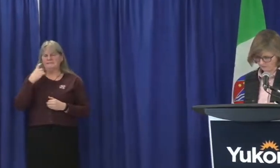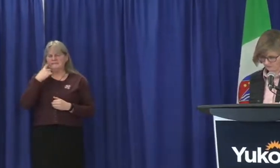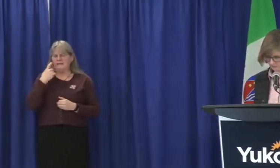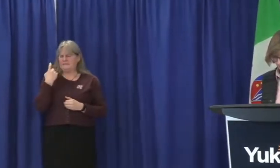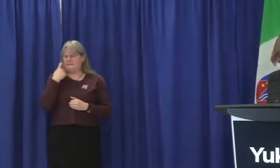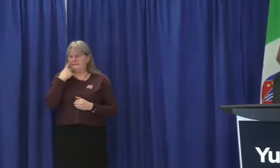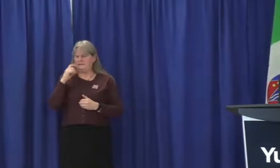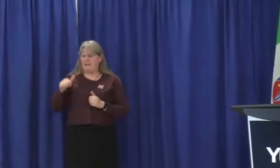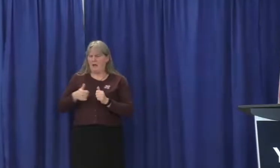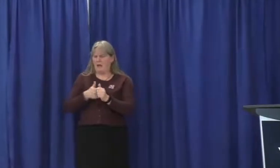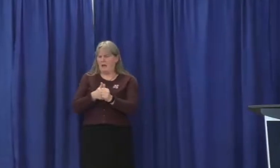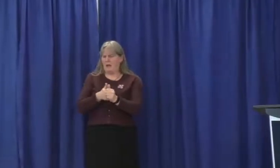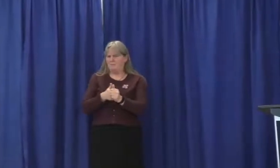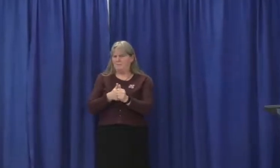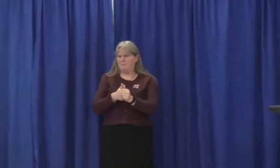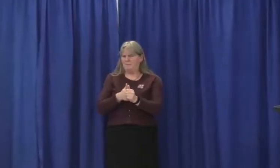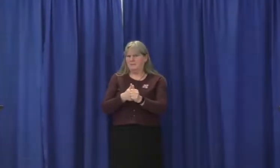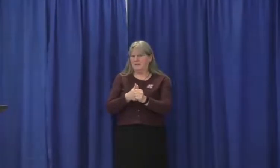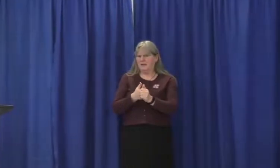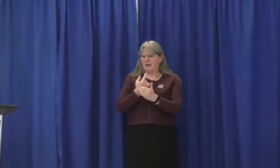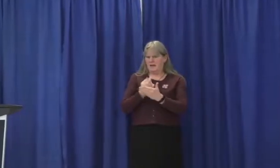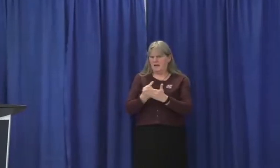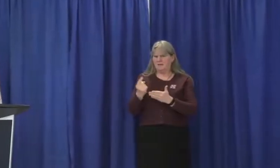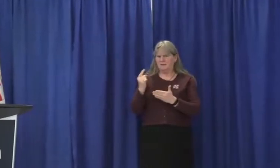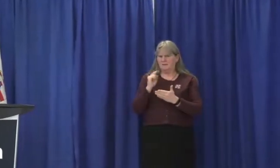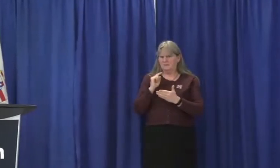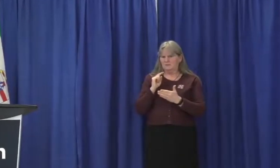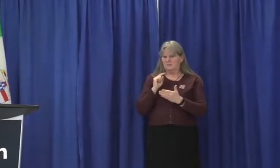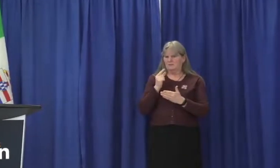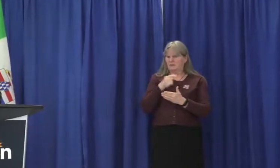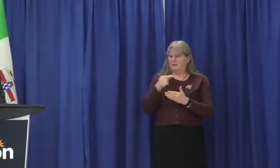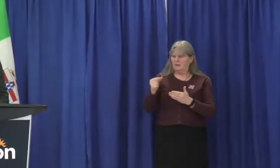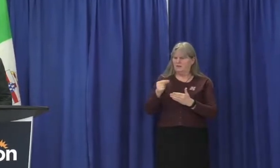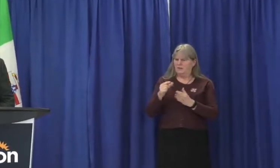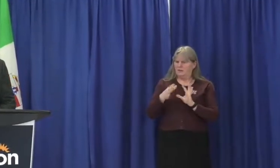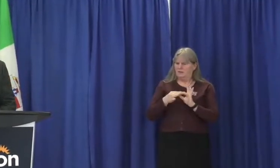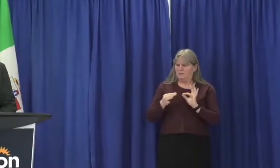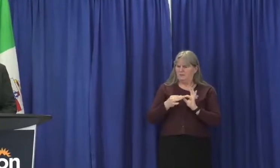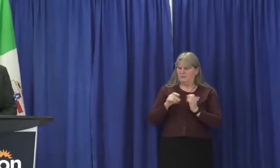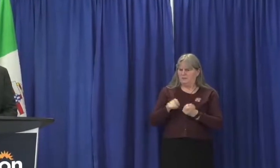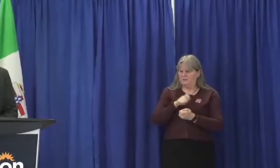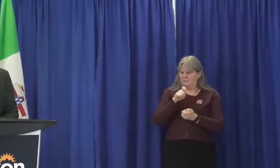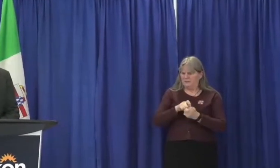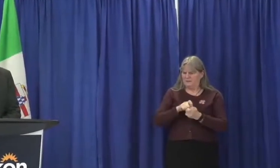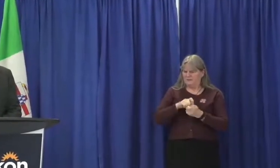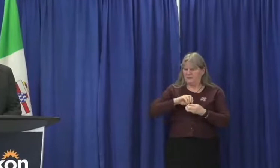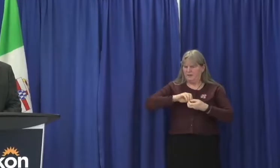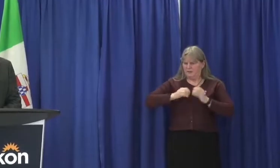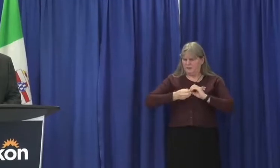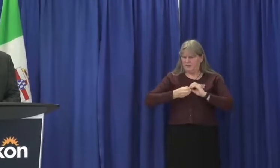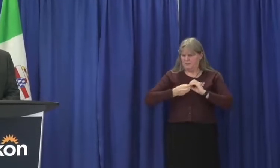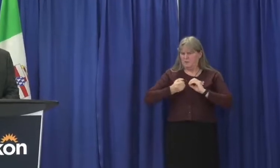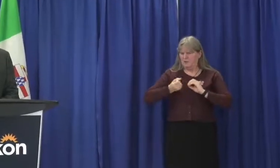was present for COVID-19, the government claimed to have accurate data understanding the pandemic, without